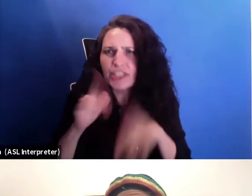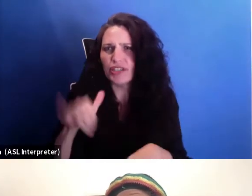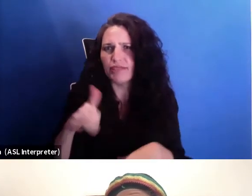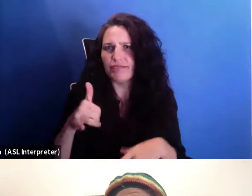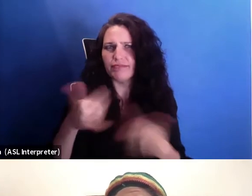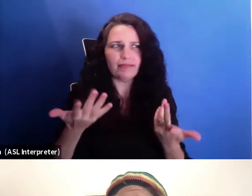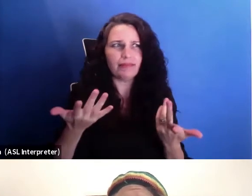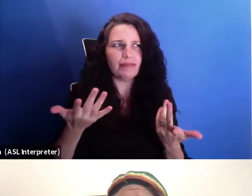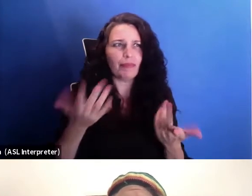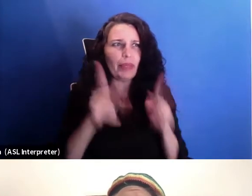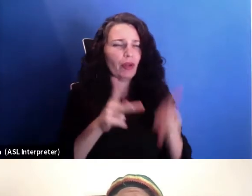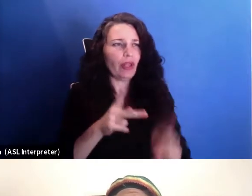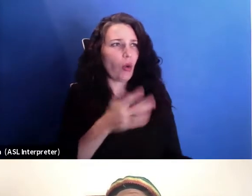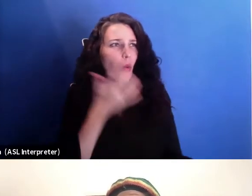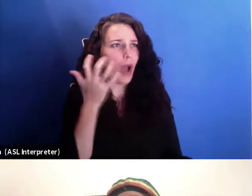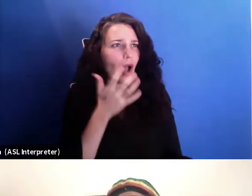And Judy said, well, if you,